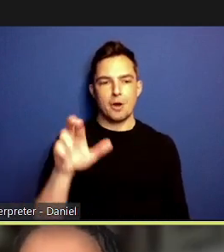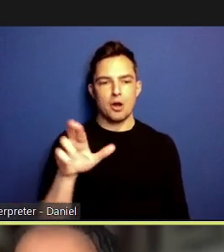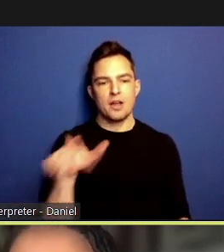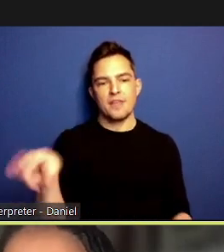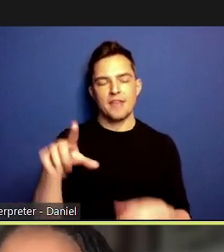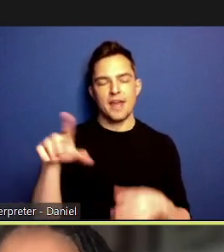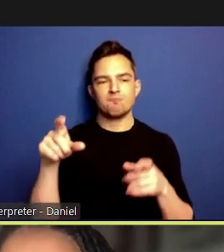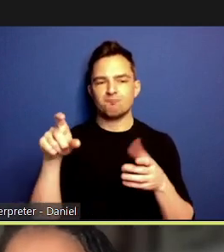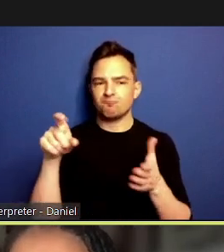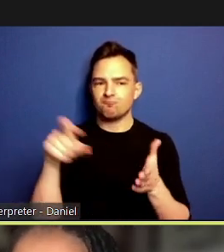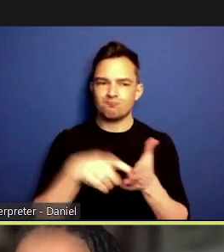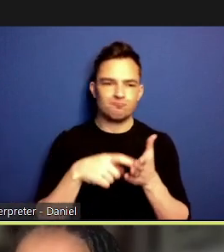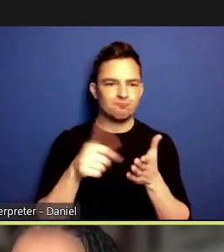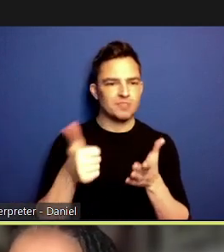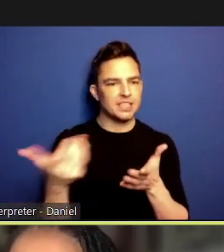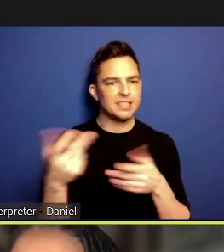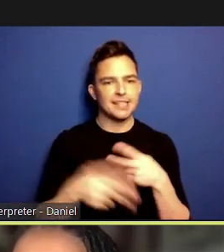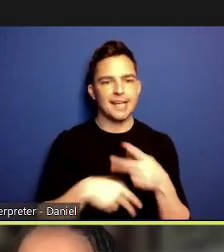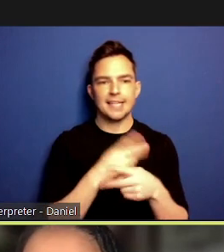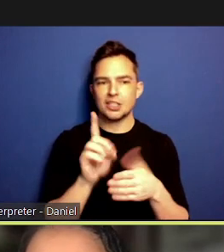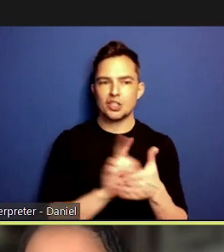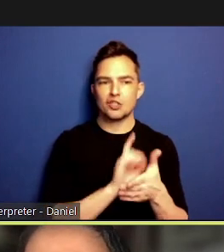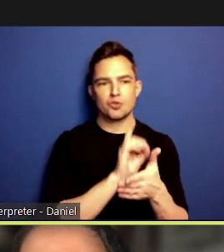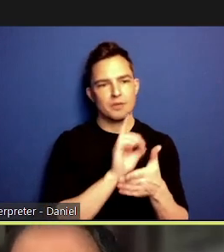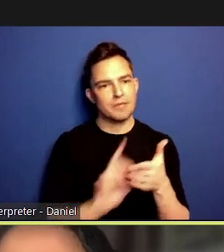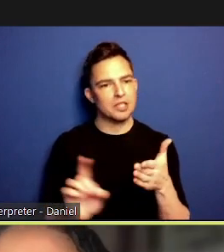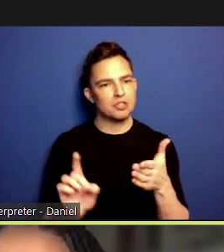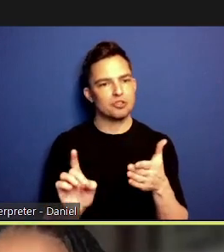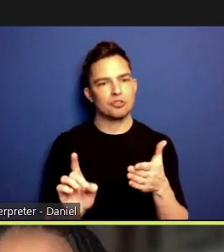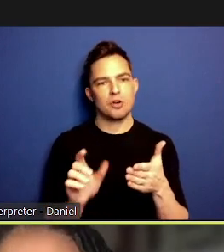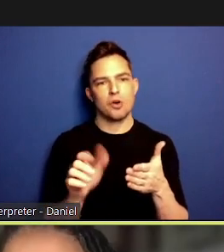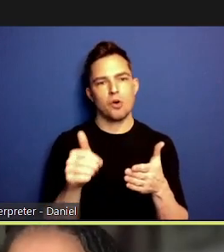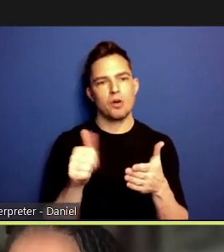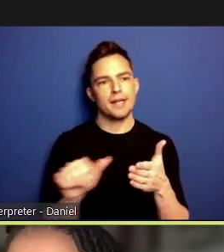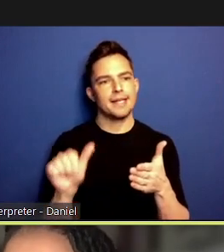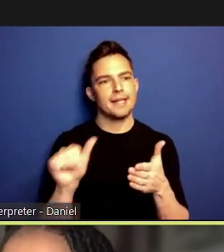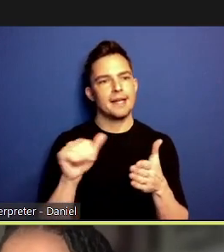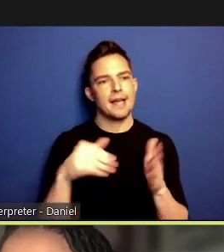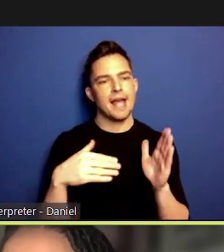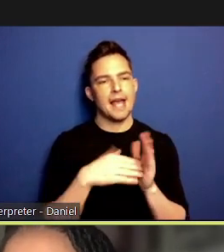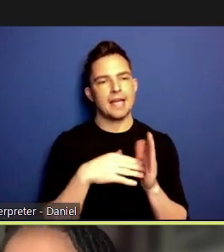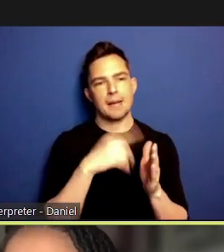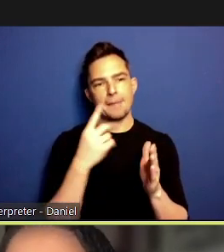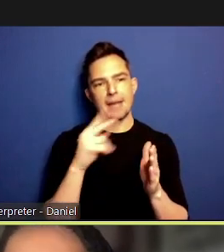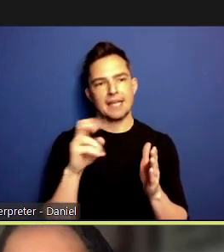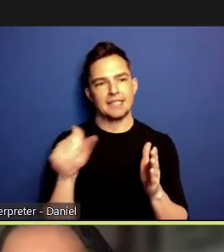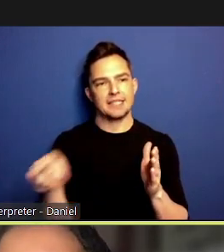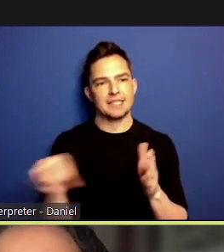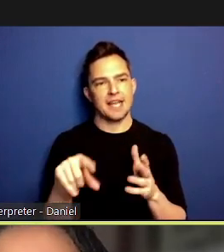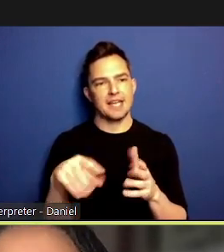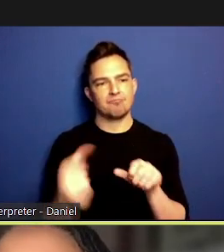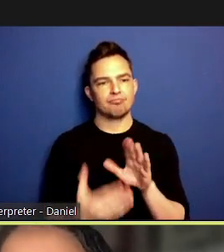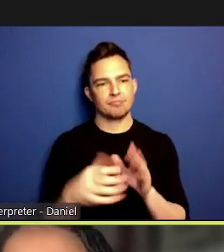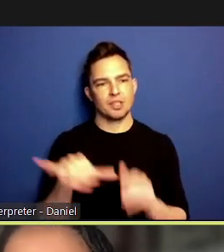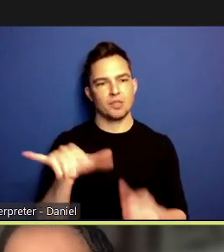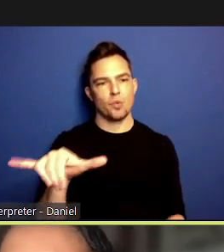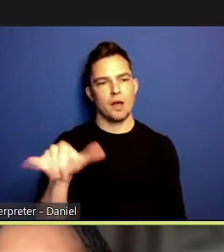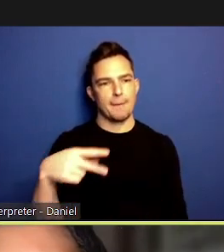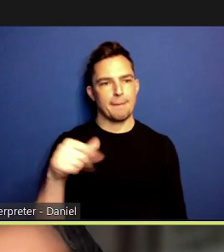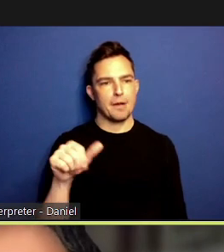discrimination or anti-blackness they encounter that's not natural and they can't start naming